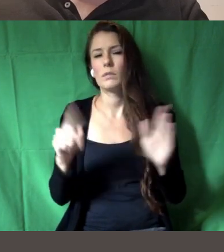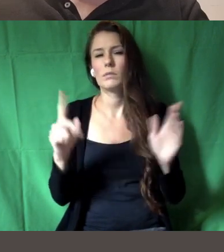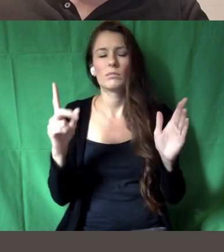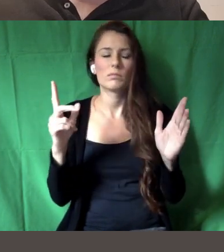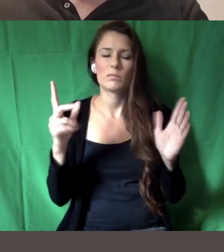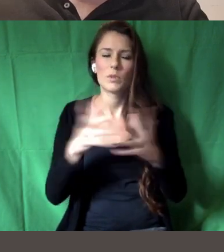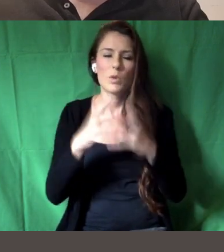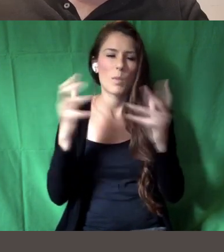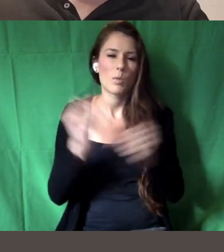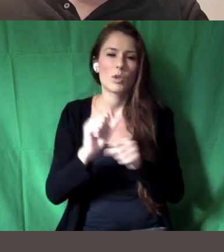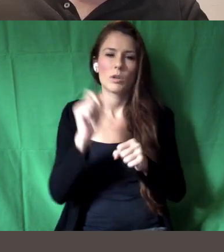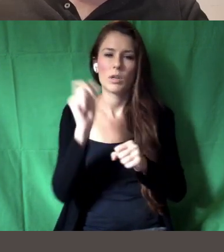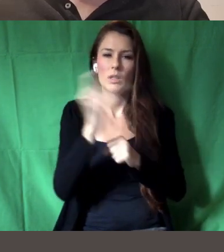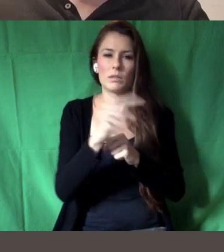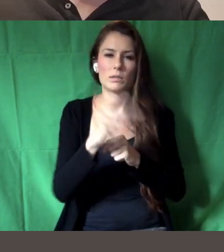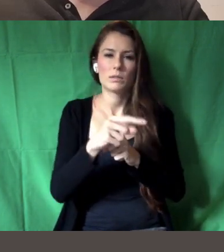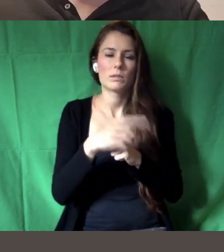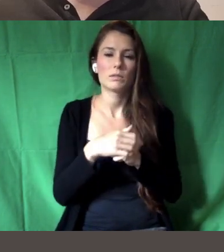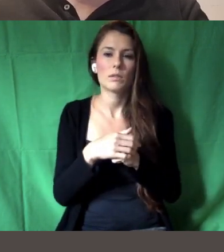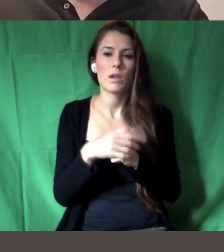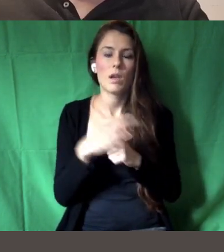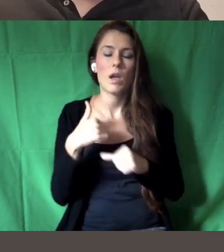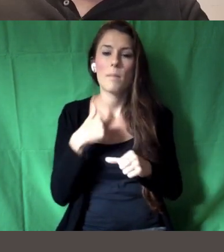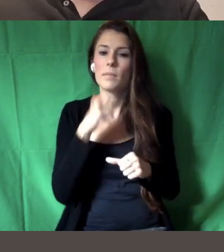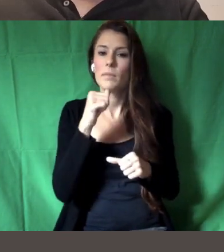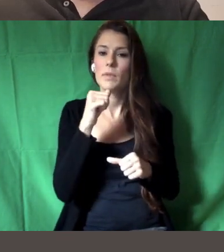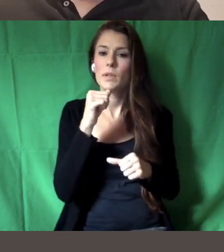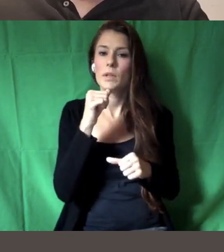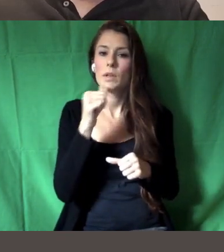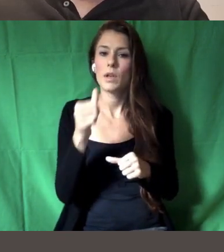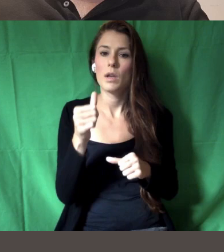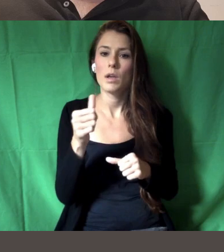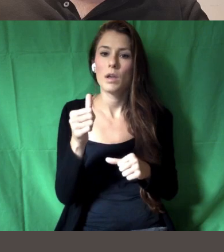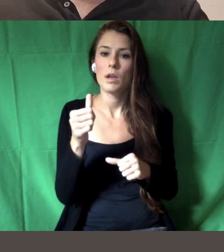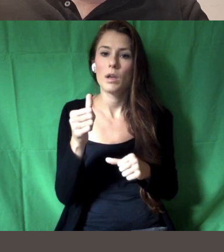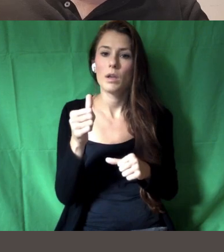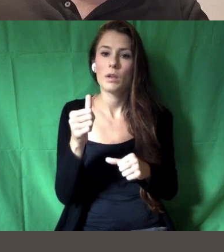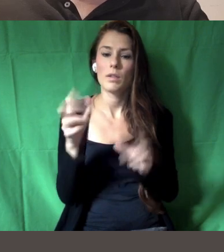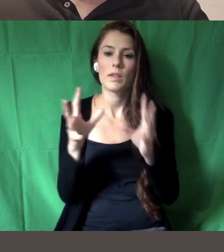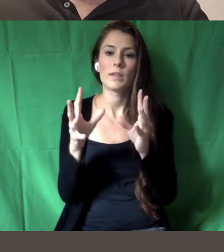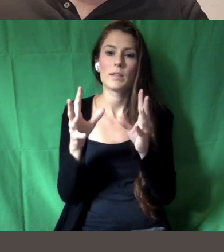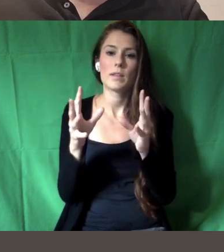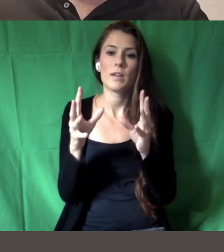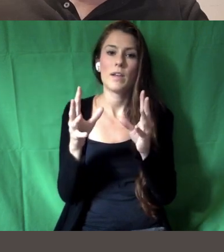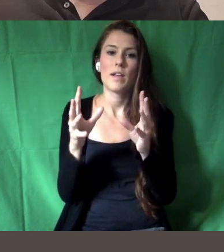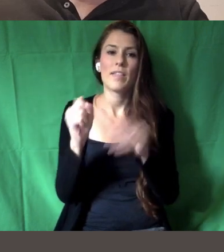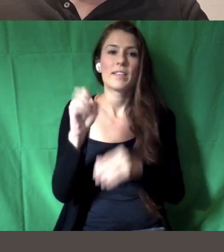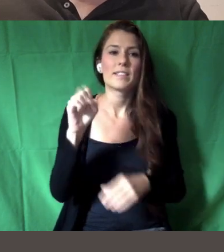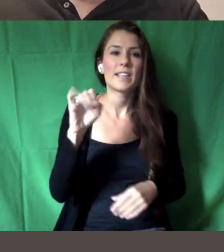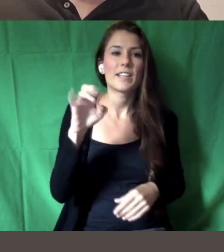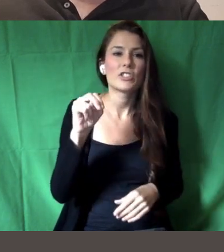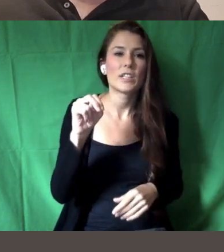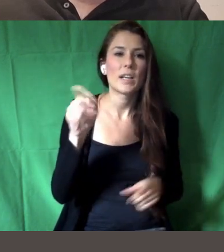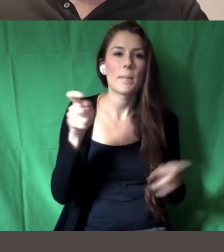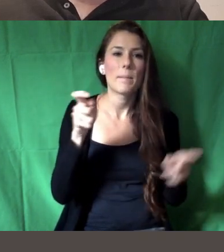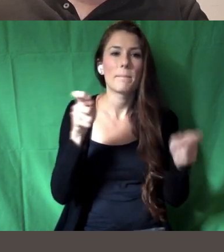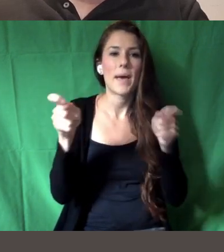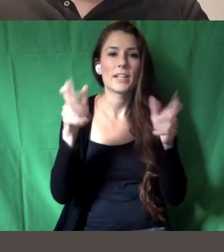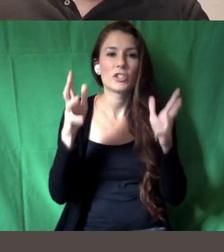because instances are short living. Amazon session manager provides a very convenient way